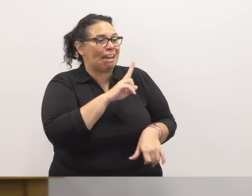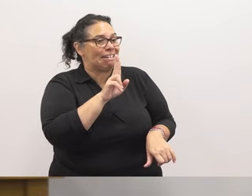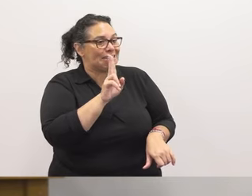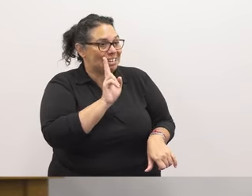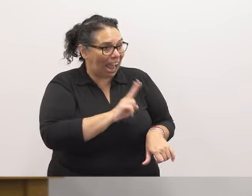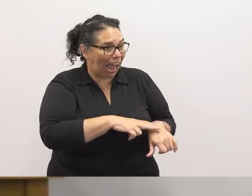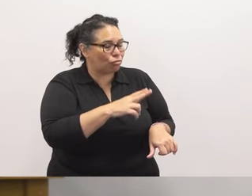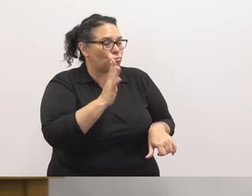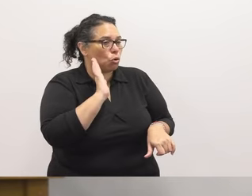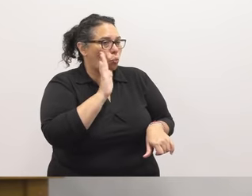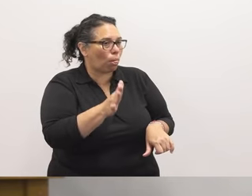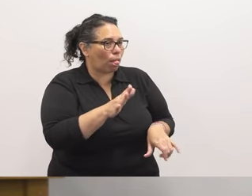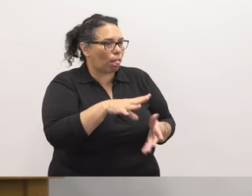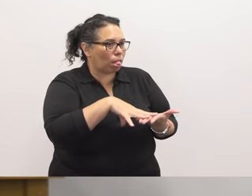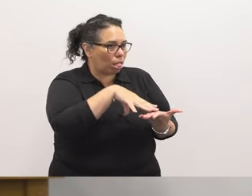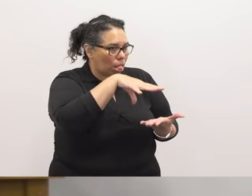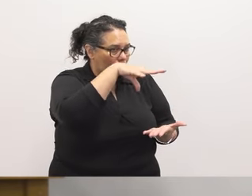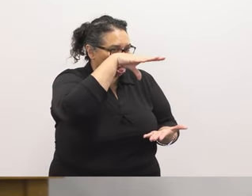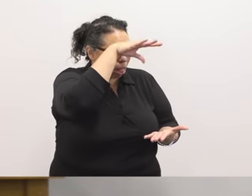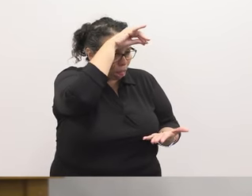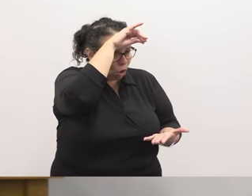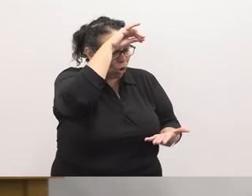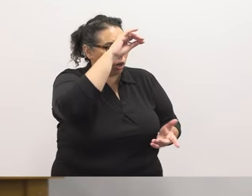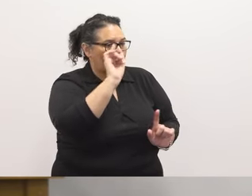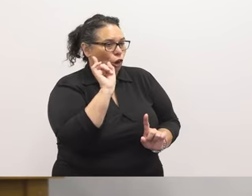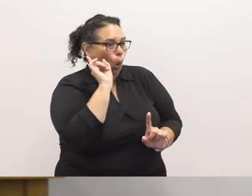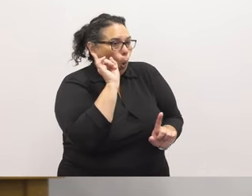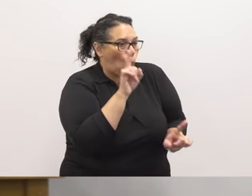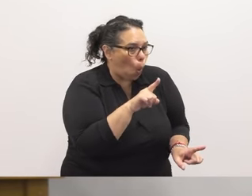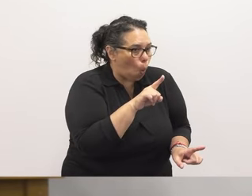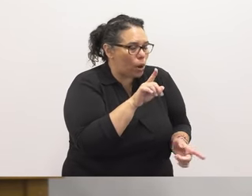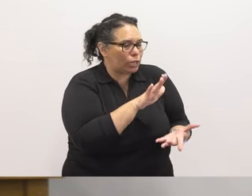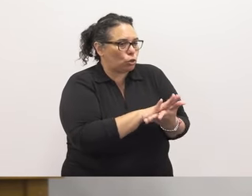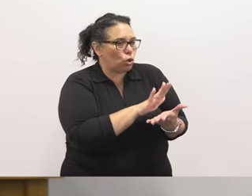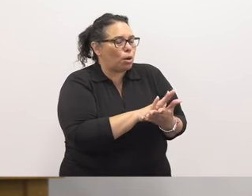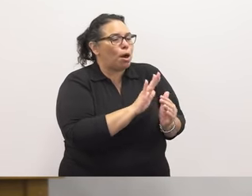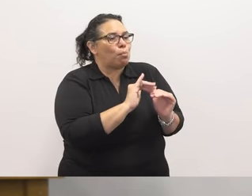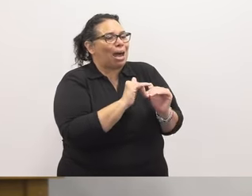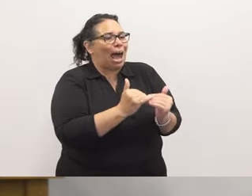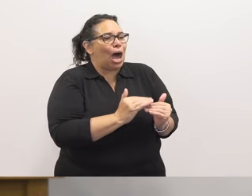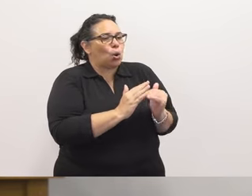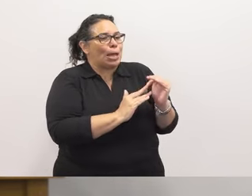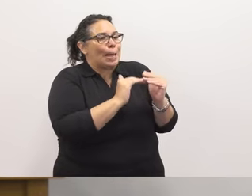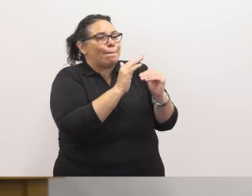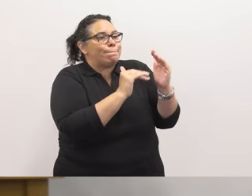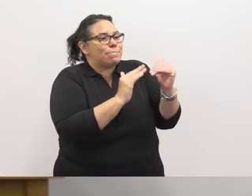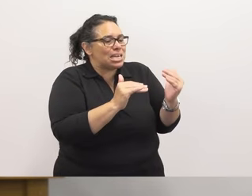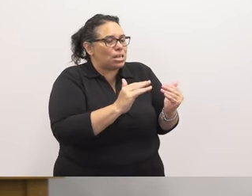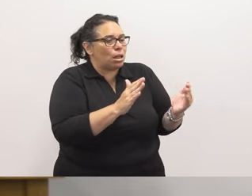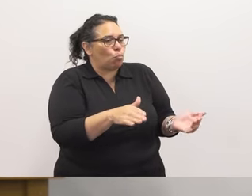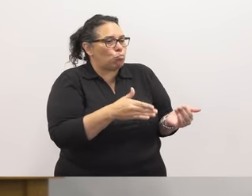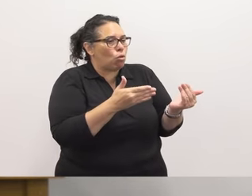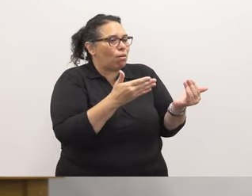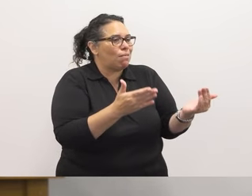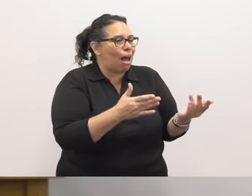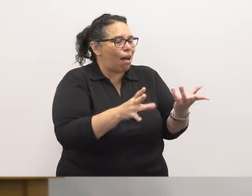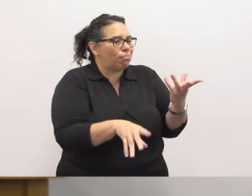from an academic standpoint from going to school. But how do we help build upon those things and provide the additional resources and support